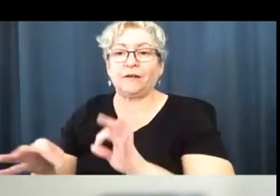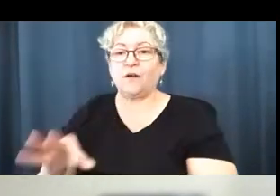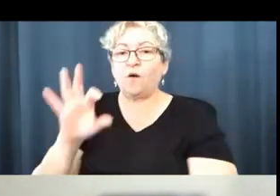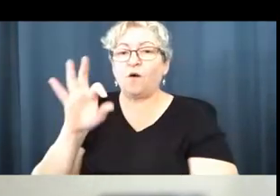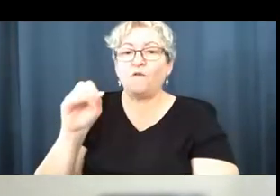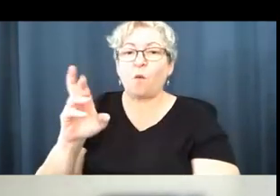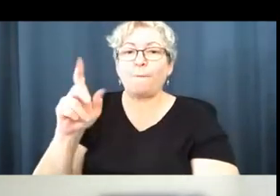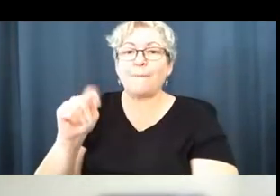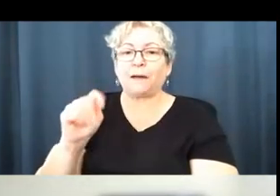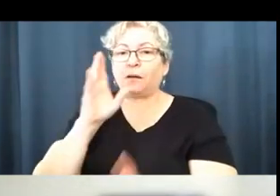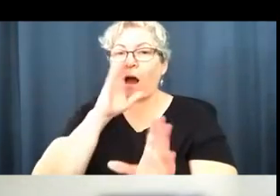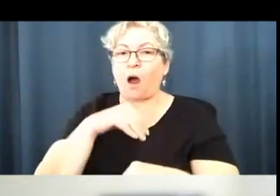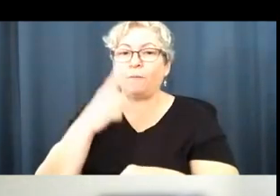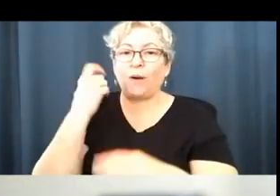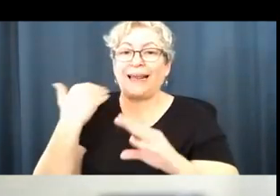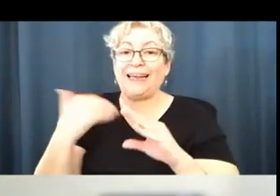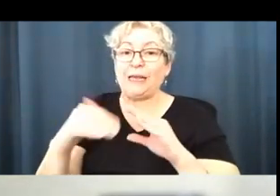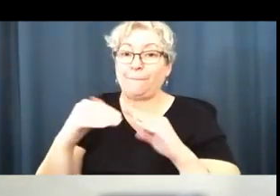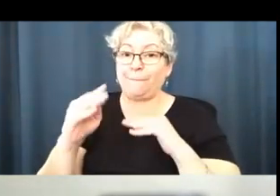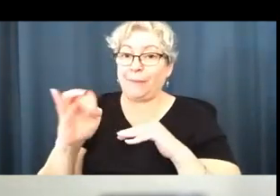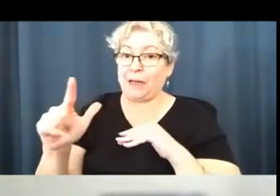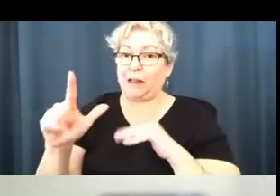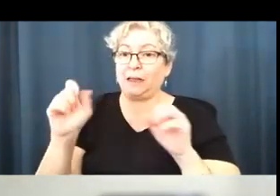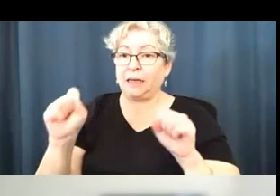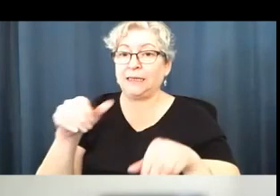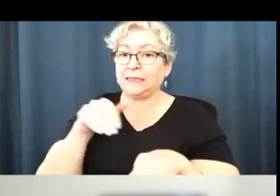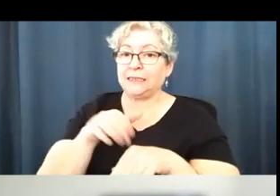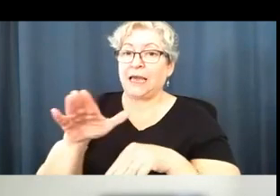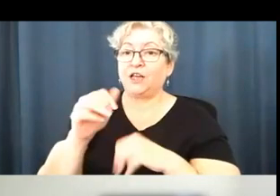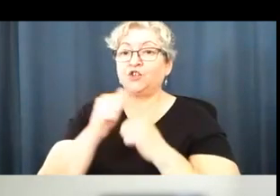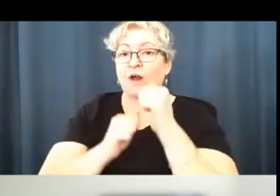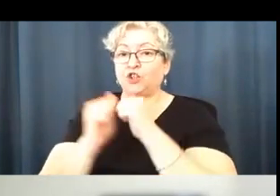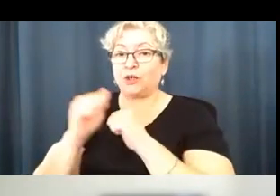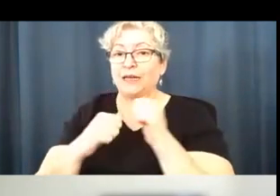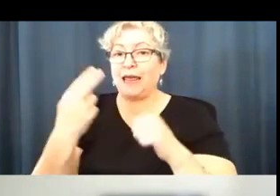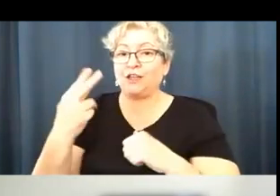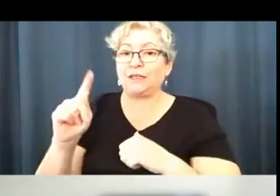because email can send out structured HTML, but sometimes it doesn't work.